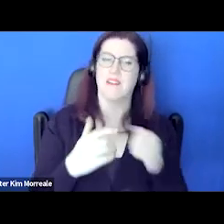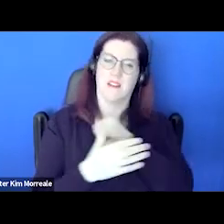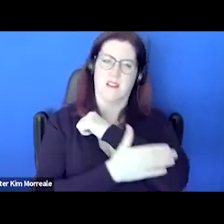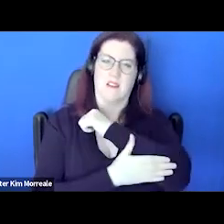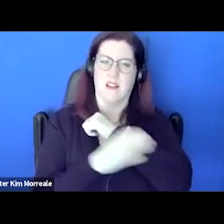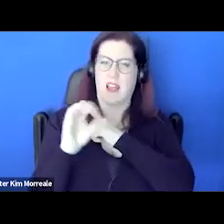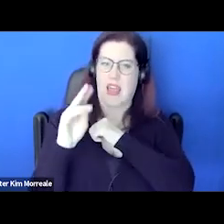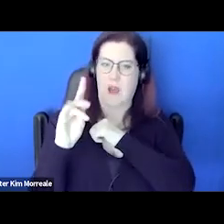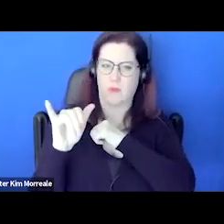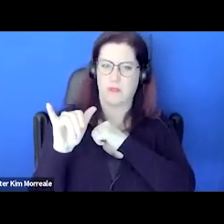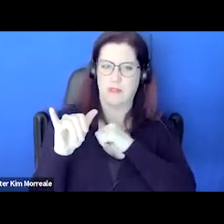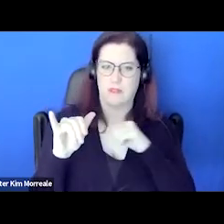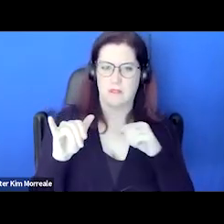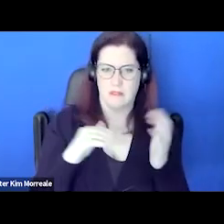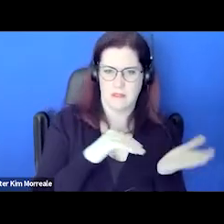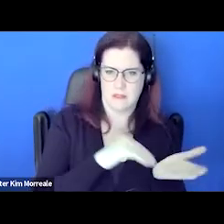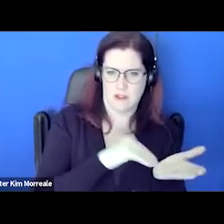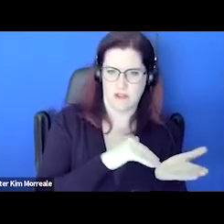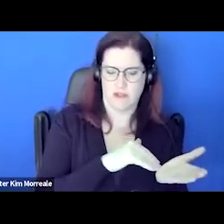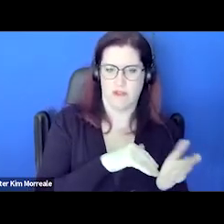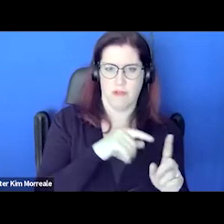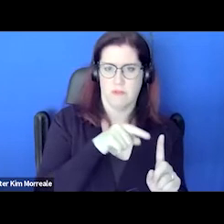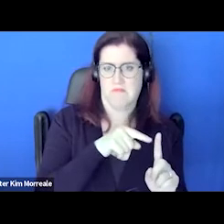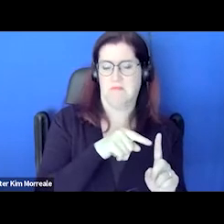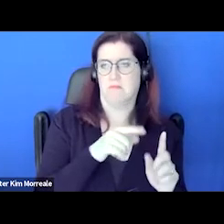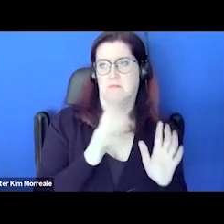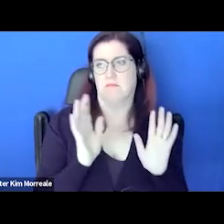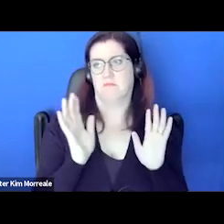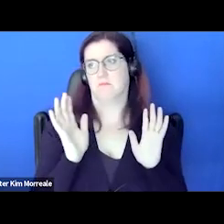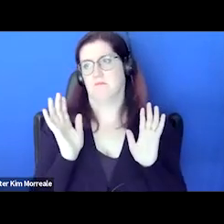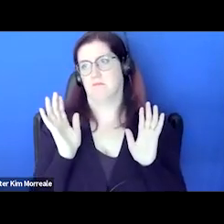That was absolutely just committed to making sure